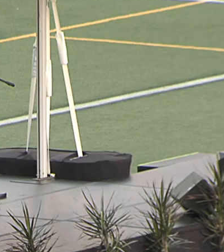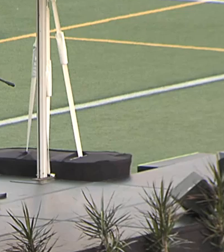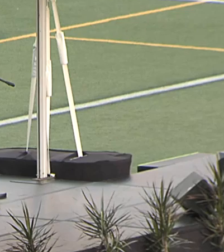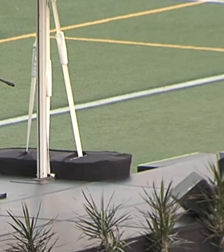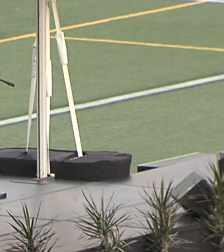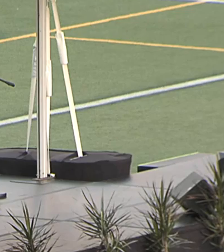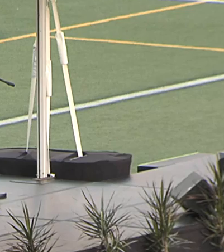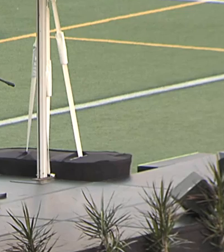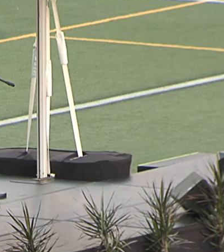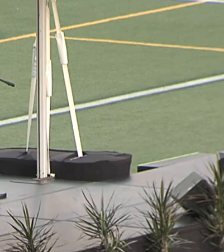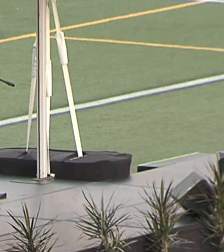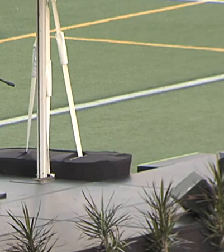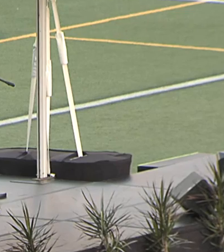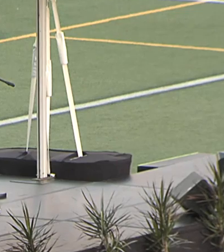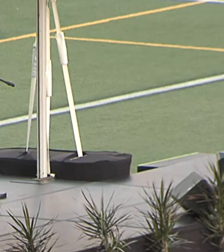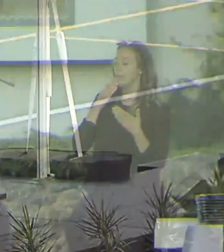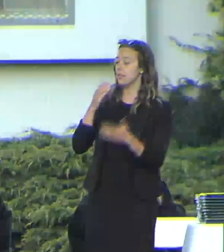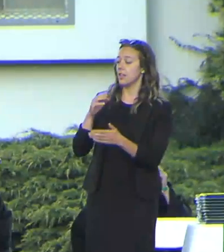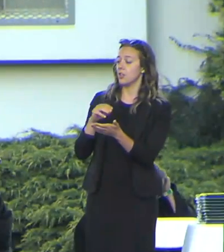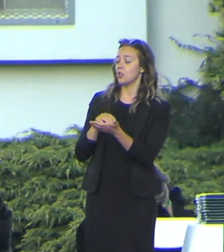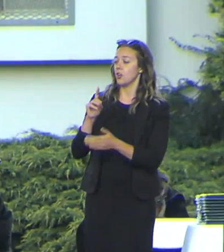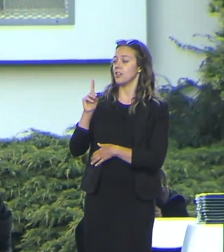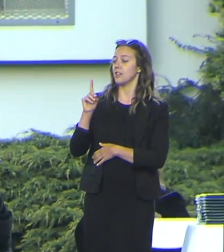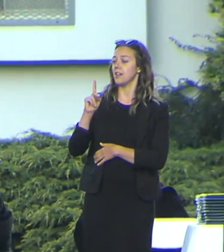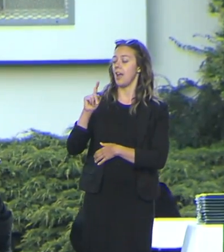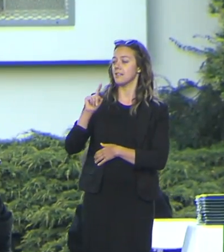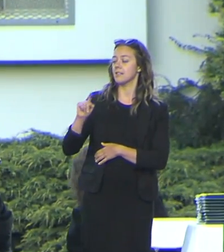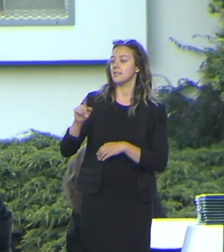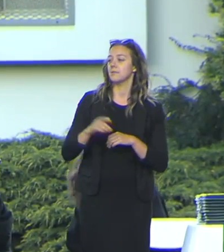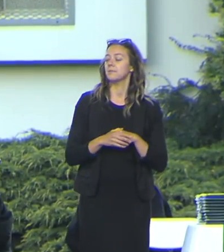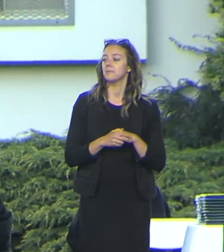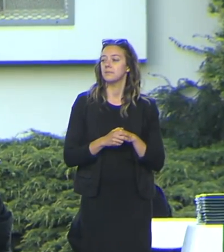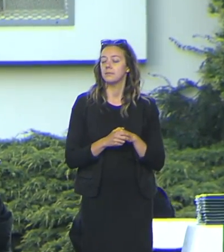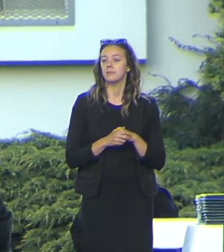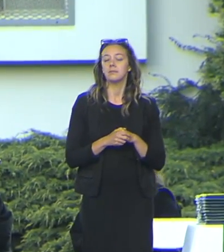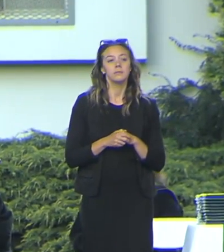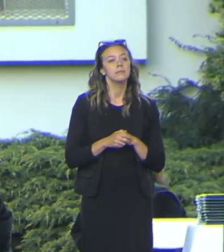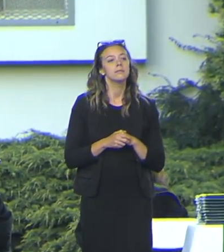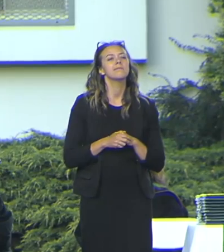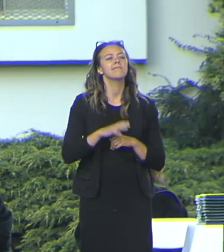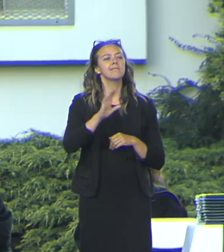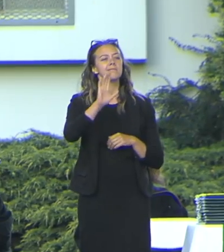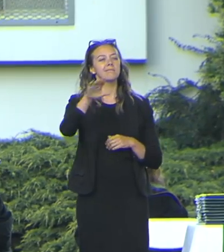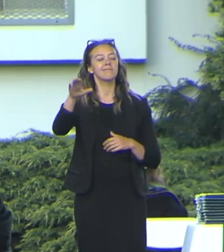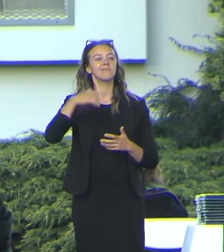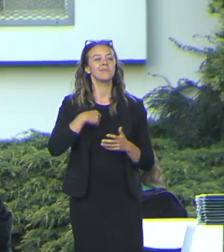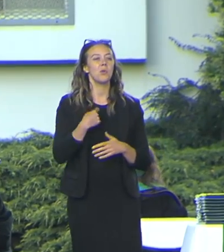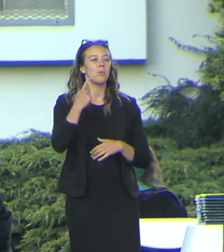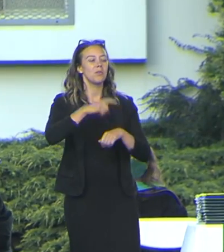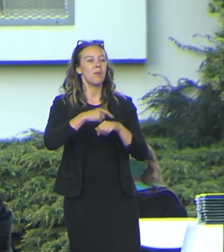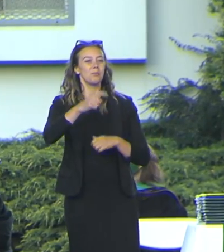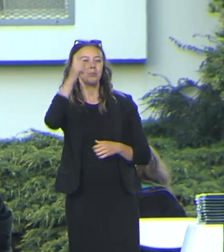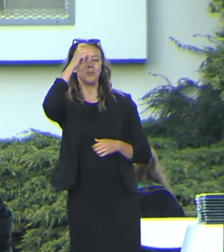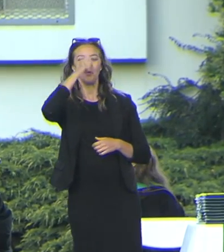Thank you Dr. Katz. A wise woman once told me that there's nothing